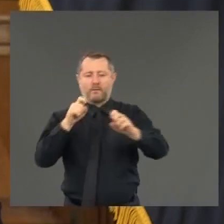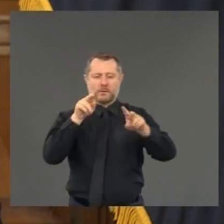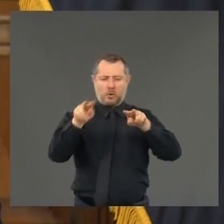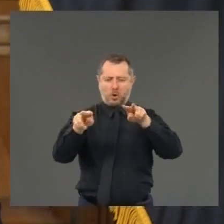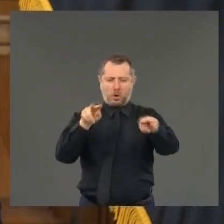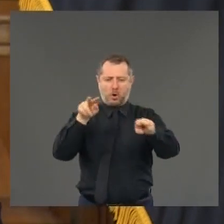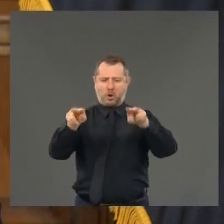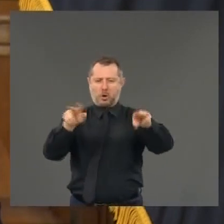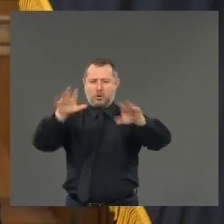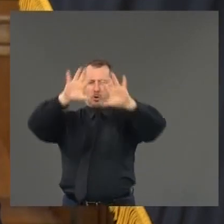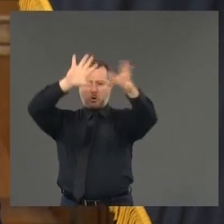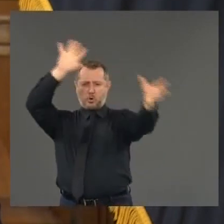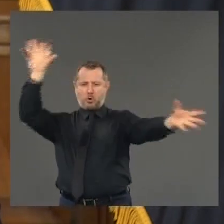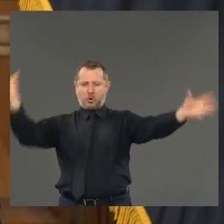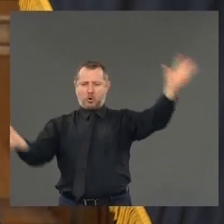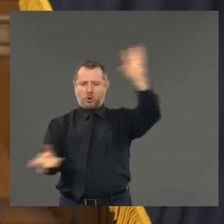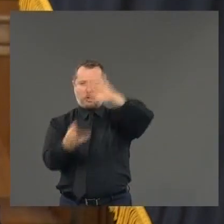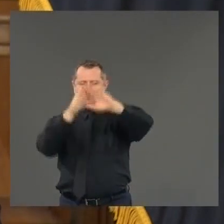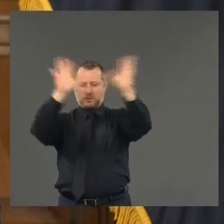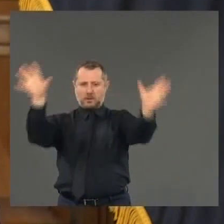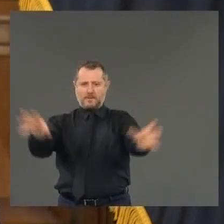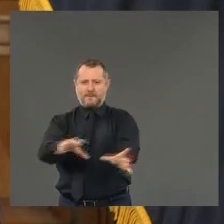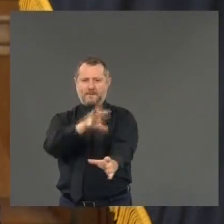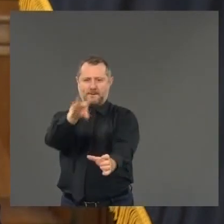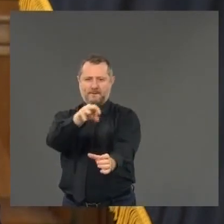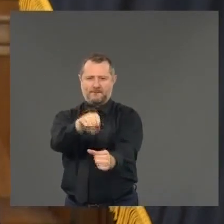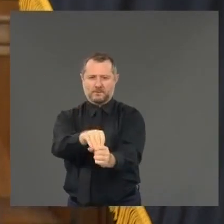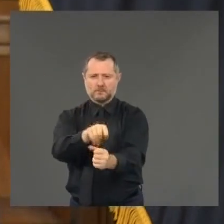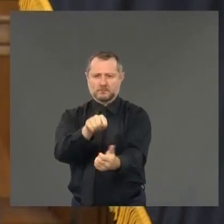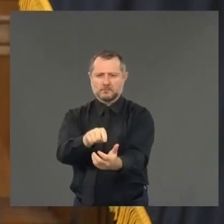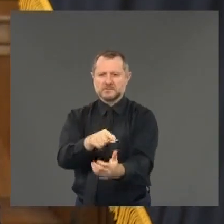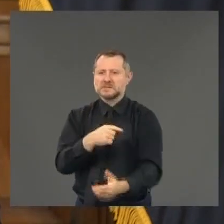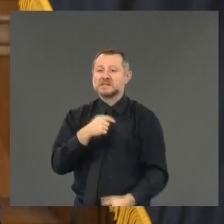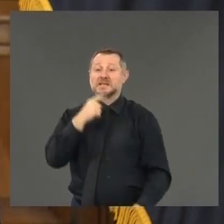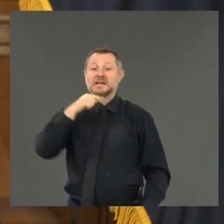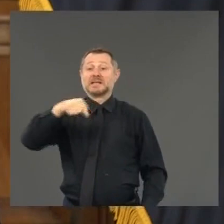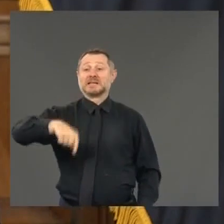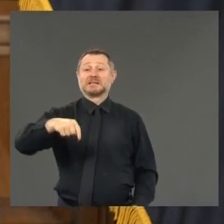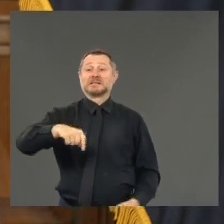I THINK WE HAVE TO BE SMARTER ABOUT THIS. AND MORE COMPREHENSIVE ABOUT THIS.